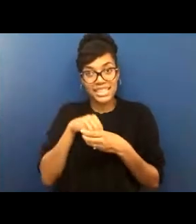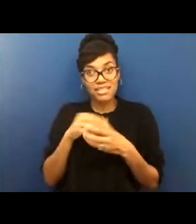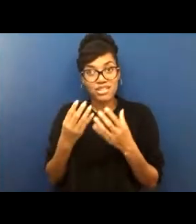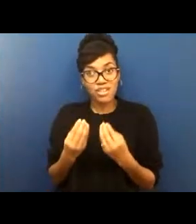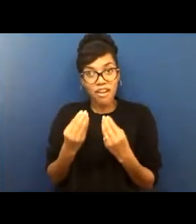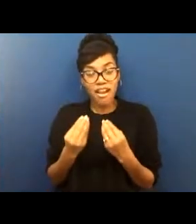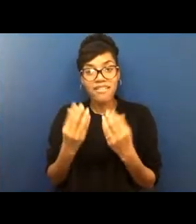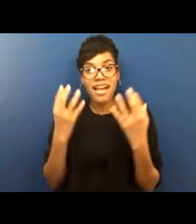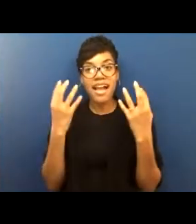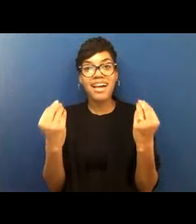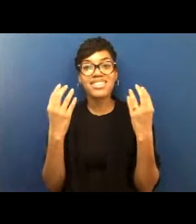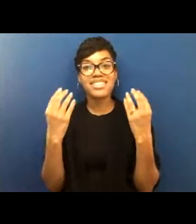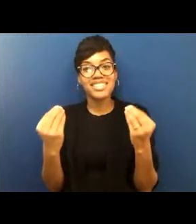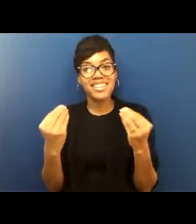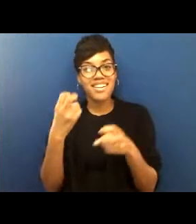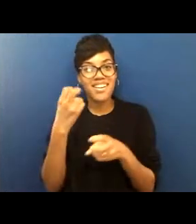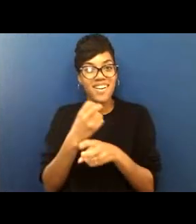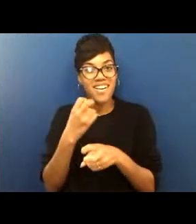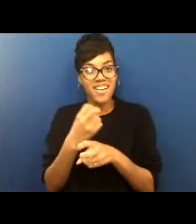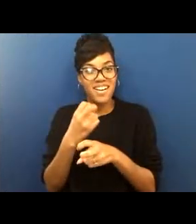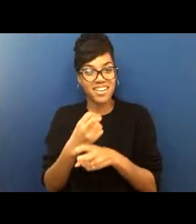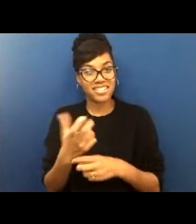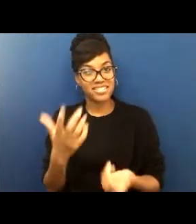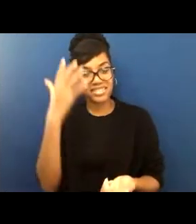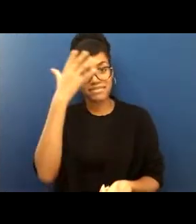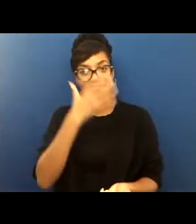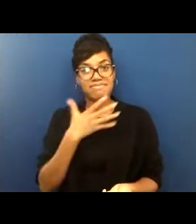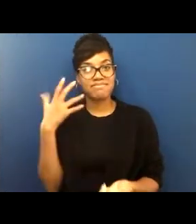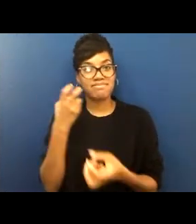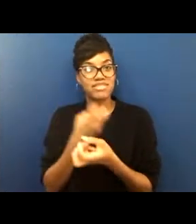that's why they feel hard on the outside, it's because their skeleton is on the outside.